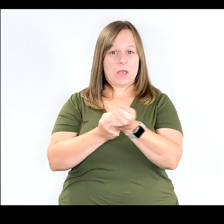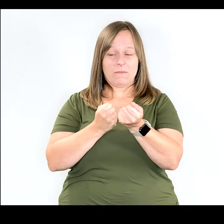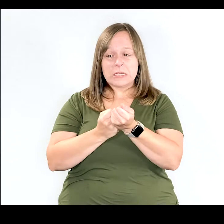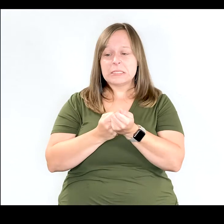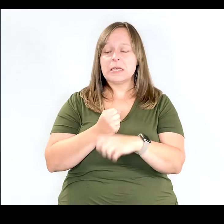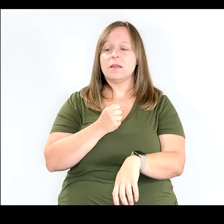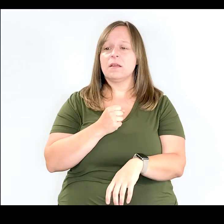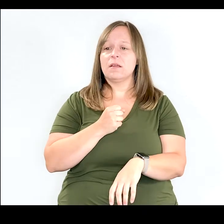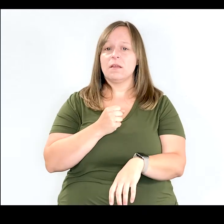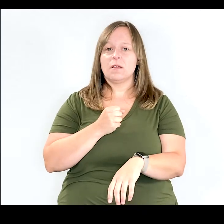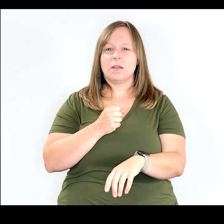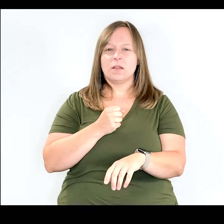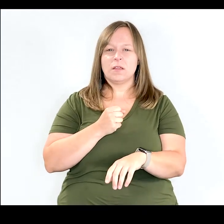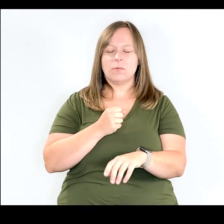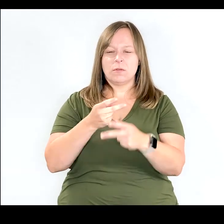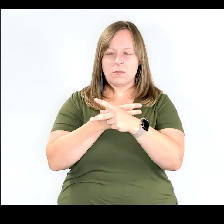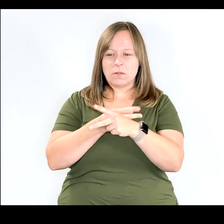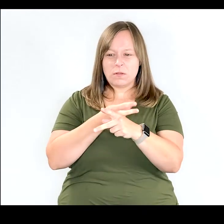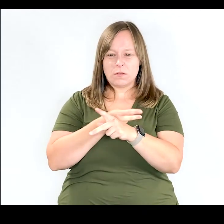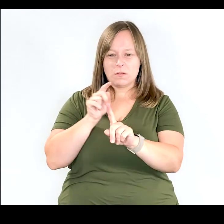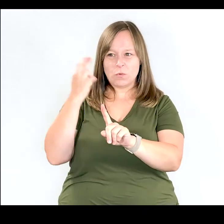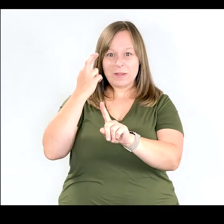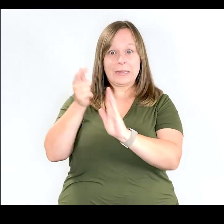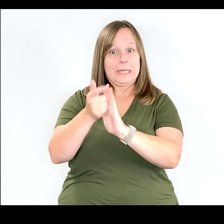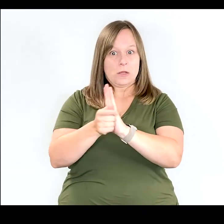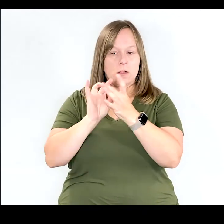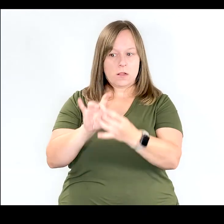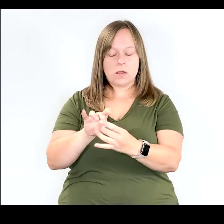Abouzeidi was honing in on the reality, the legal reality,